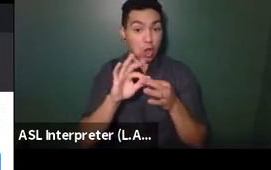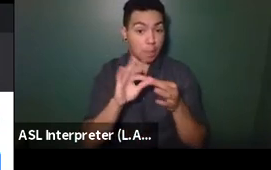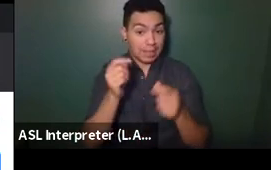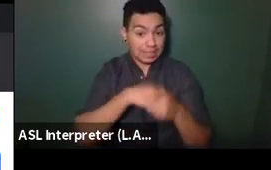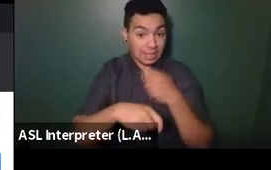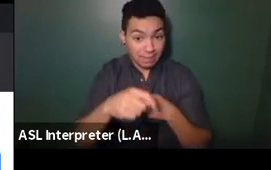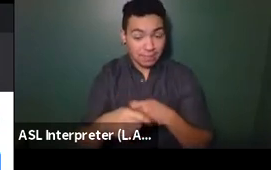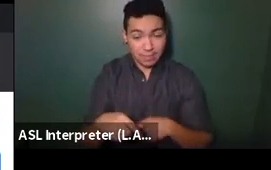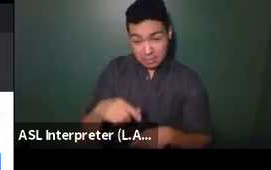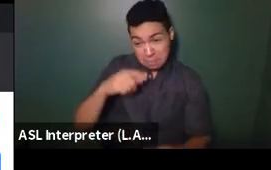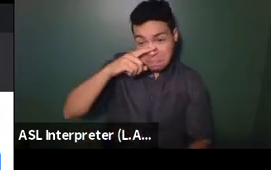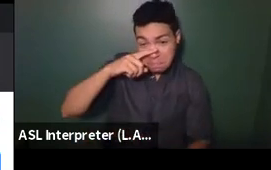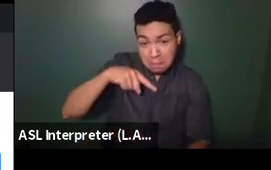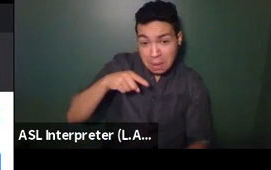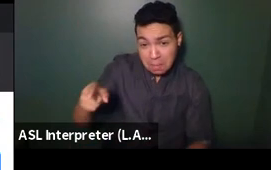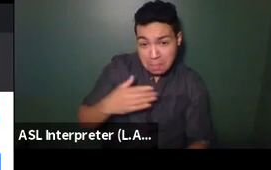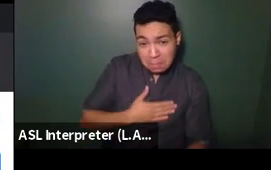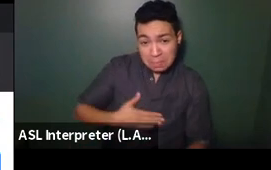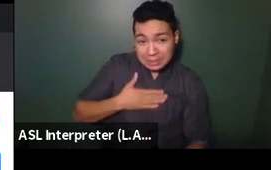Katherine Livick - ESD 112: "Can you please try again?"